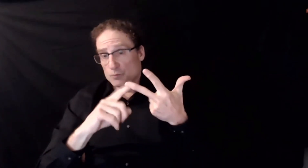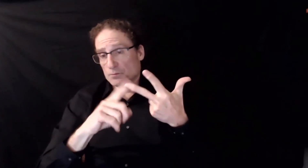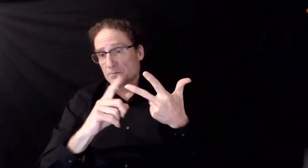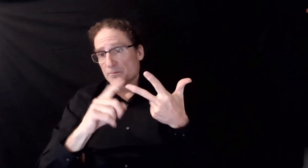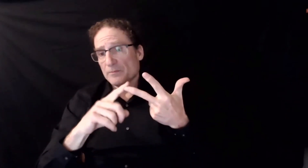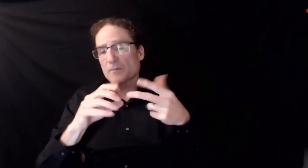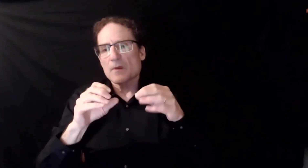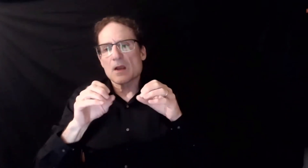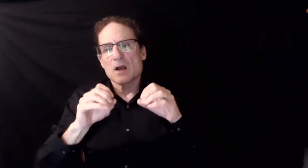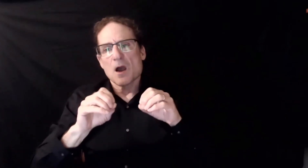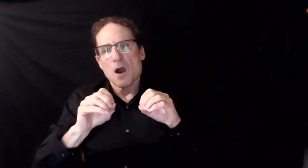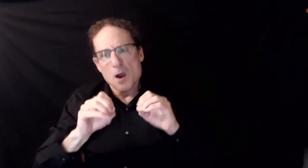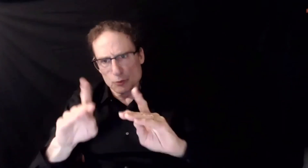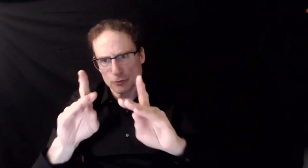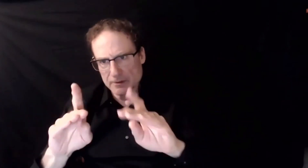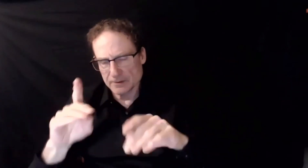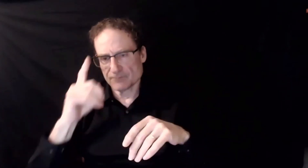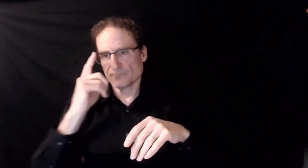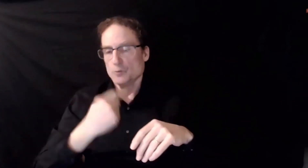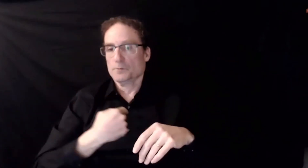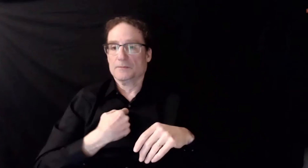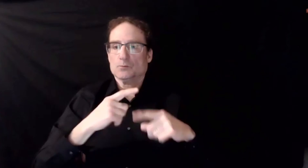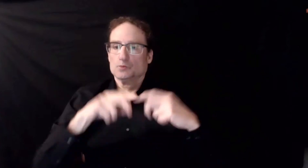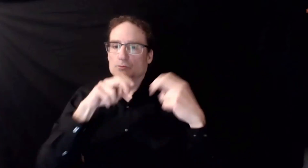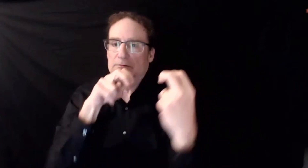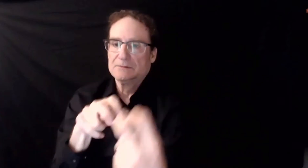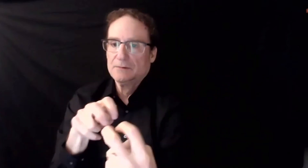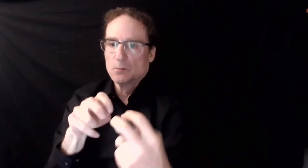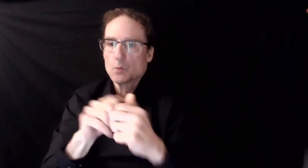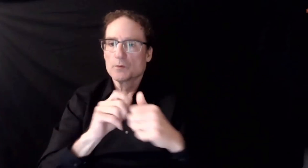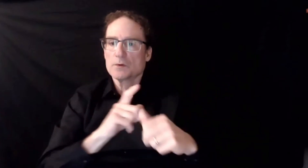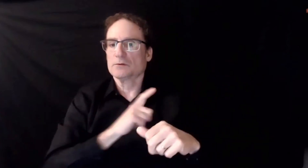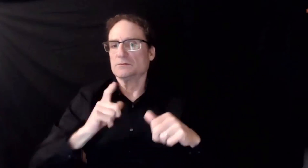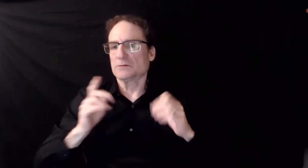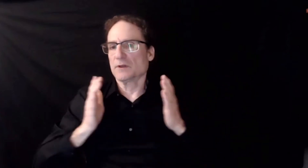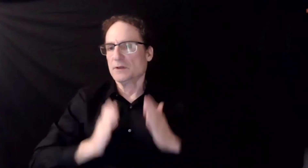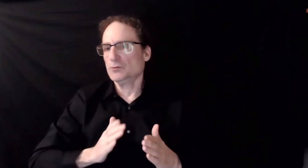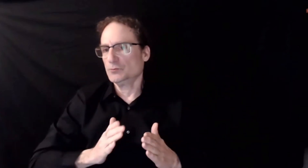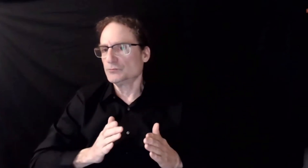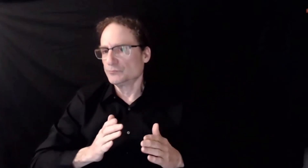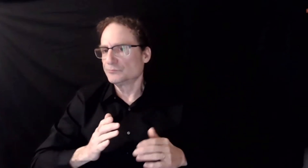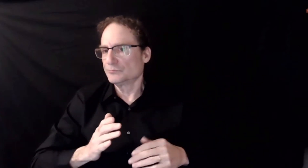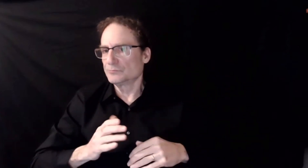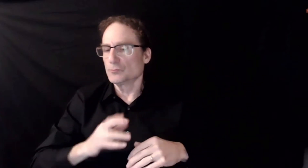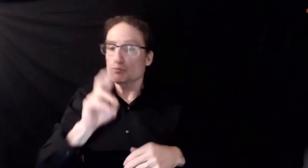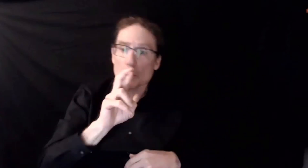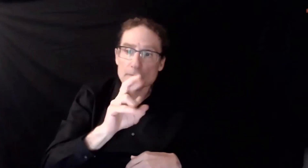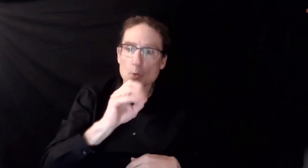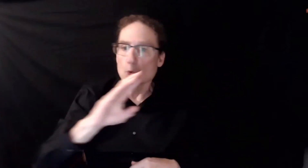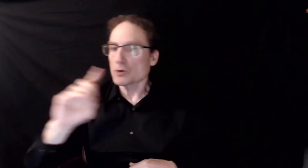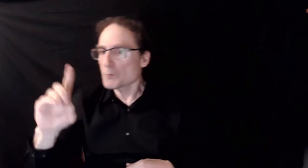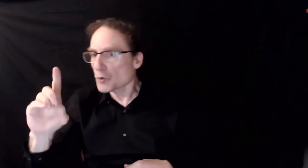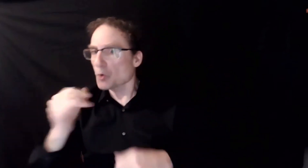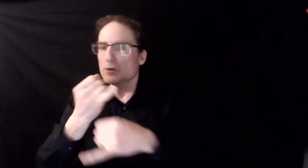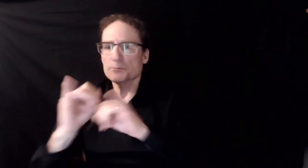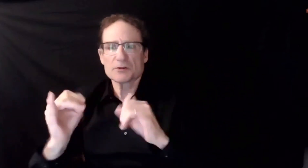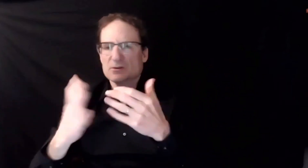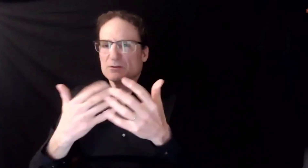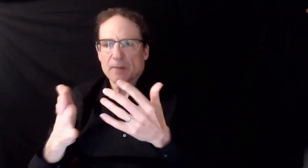for that year ahead. And that was fun, and it also gave us the opportunity to really sit down with legislators, Republicans,